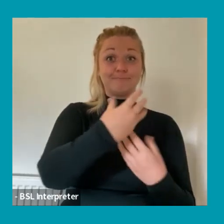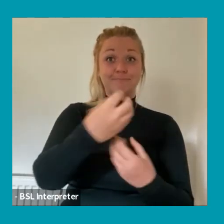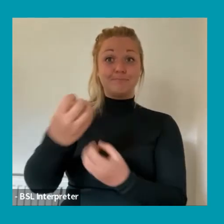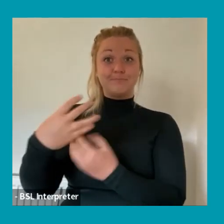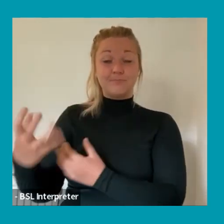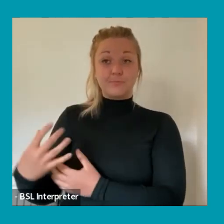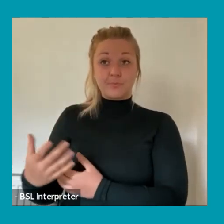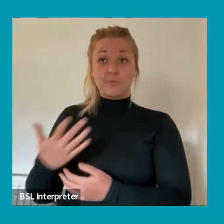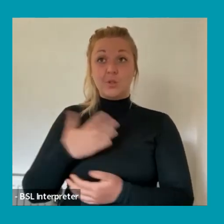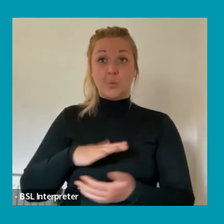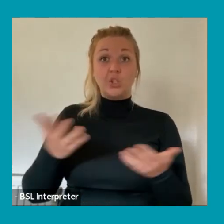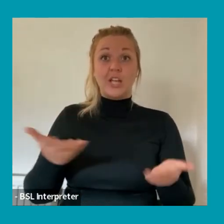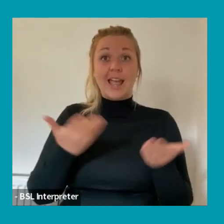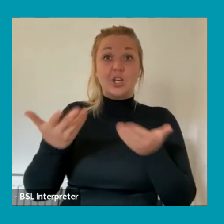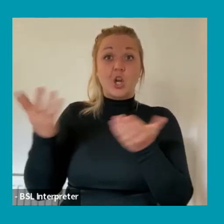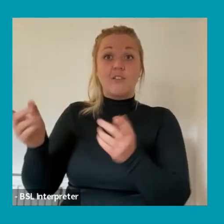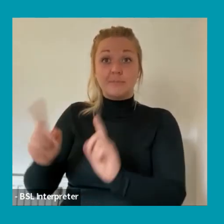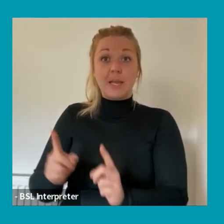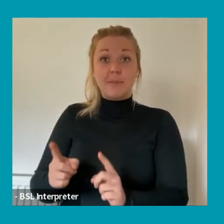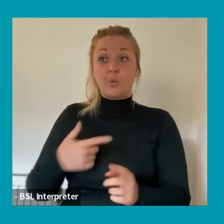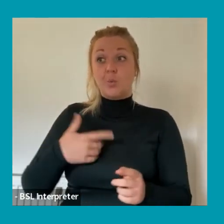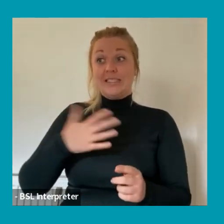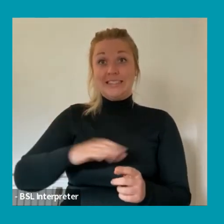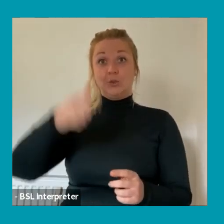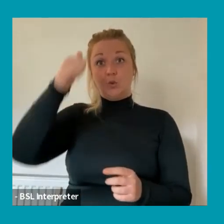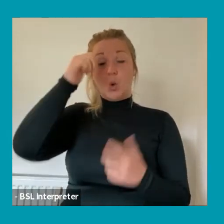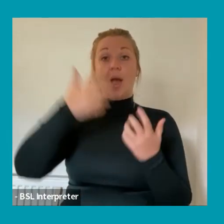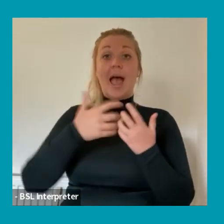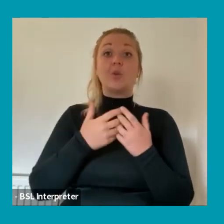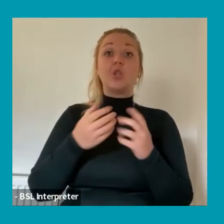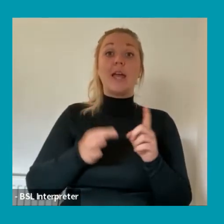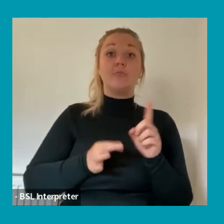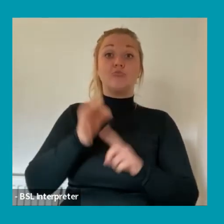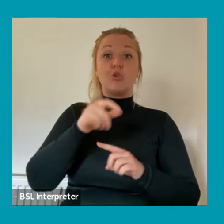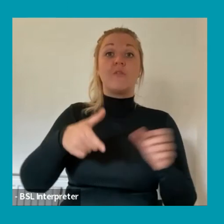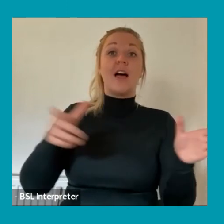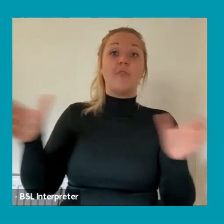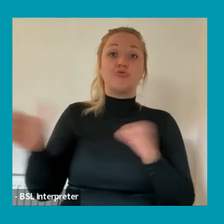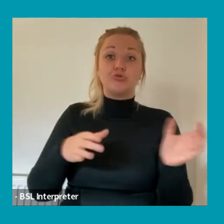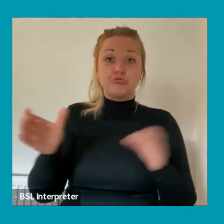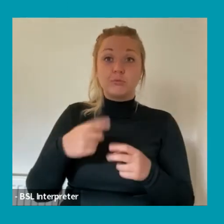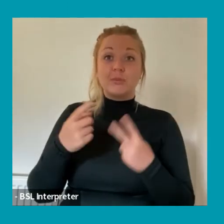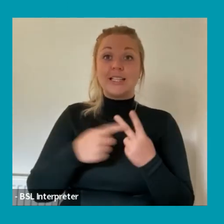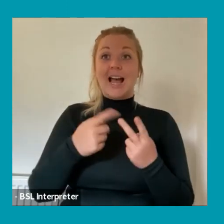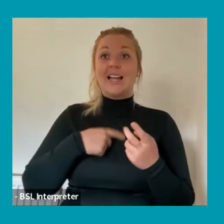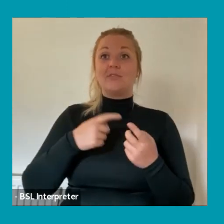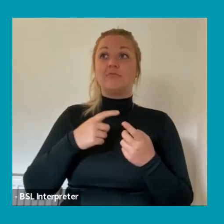And so, we need to know what we can do to improve that recruitment and attention and how people feel valued and supported.